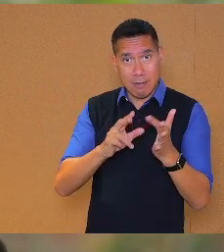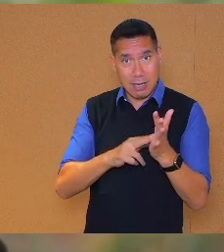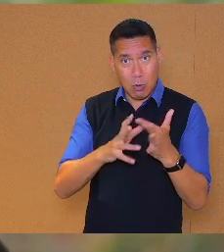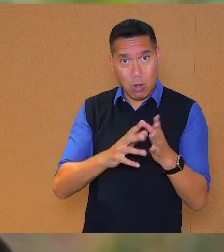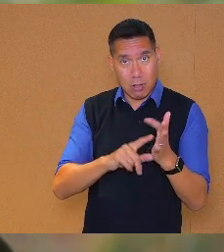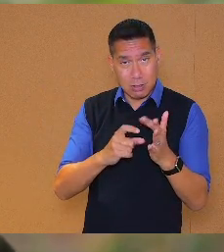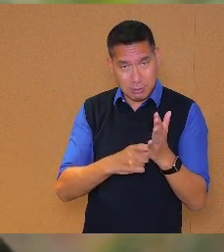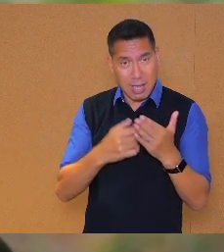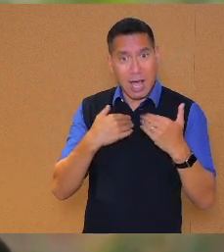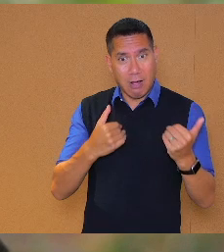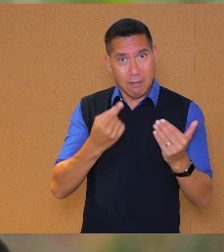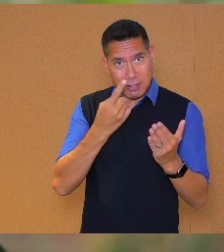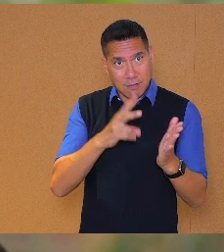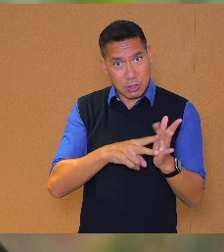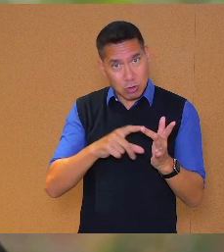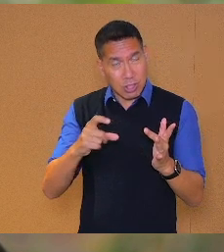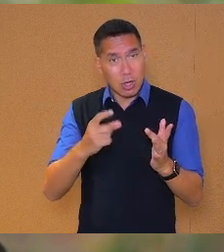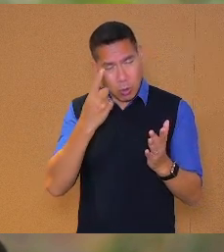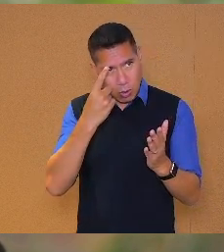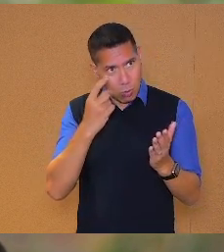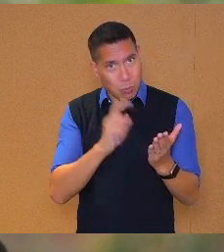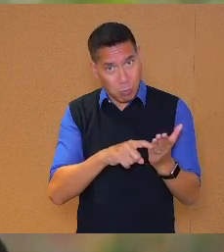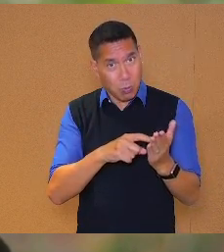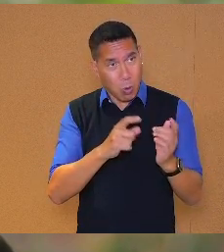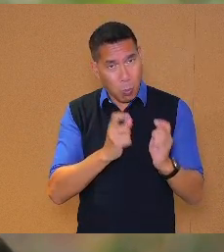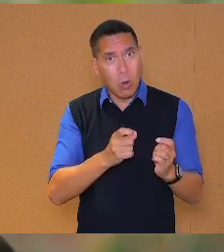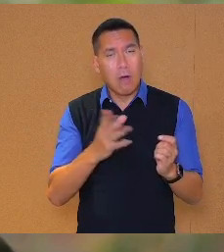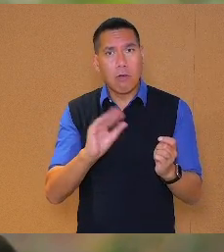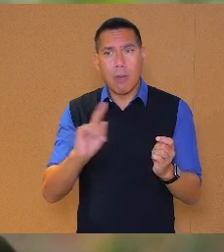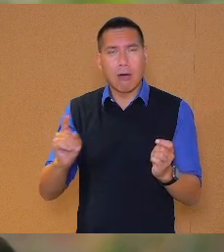VicHealth has chosen to name the Stephen Walter Excellence in Health Oration Marketing Award after a very much-loved